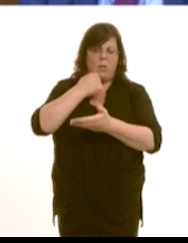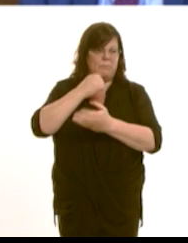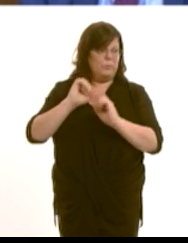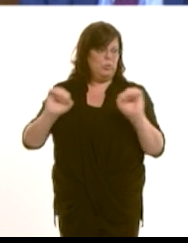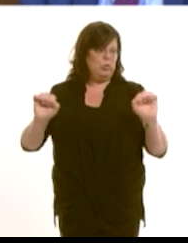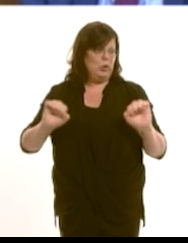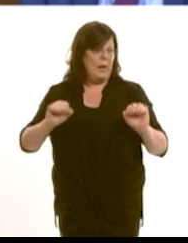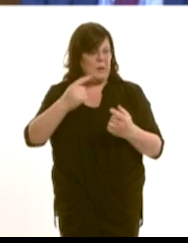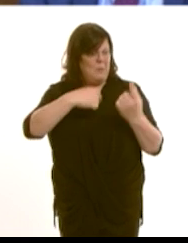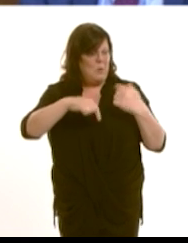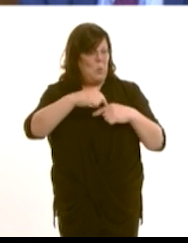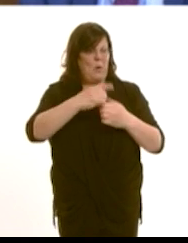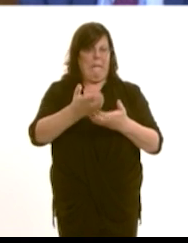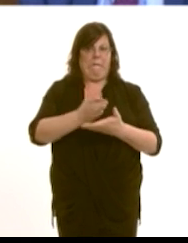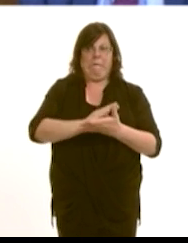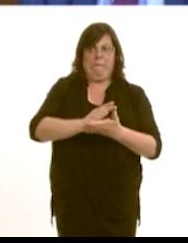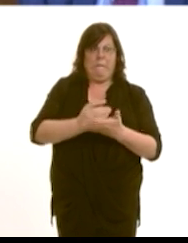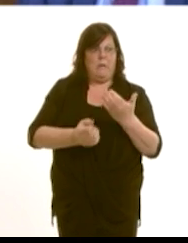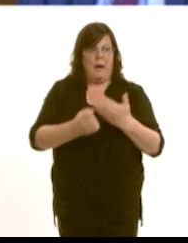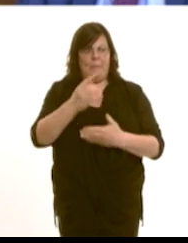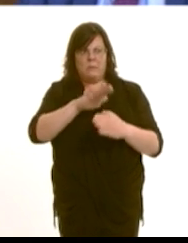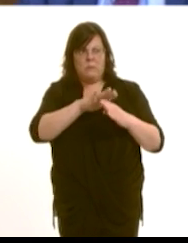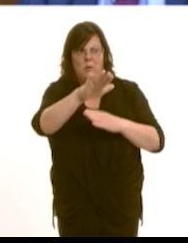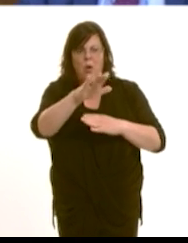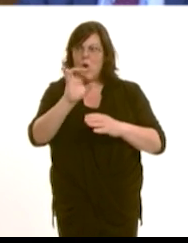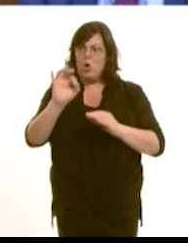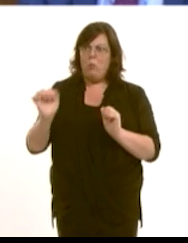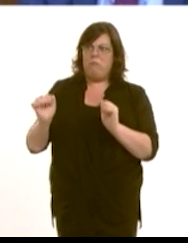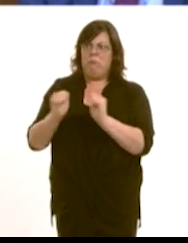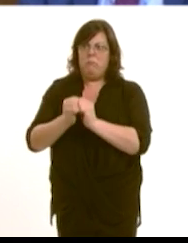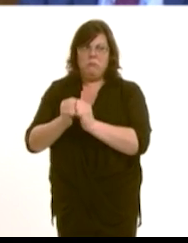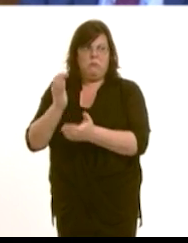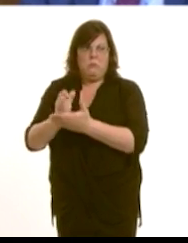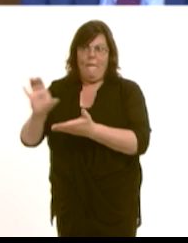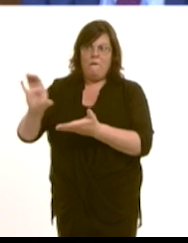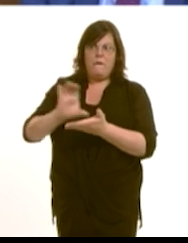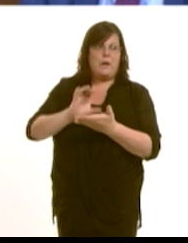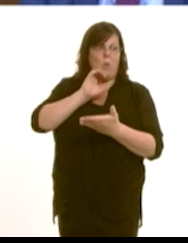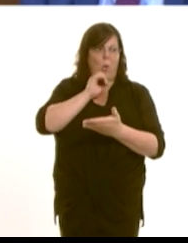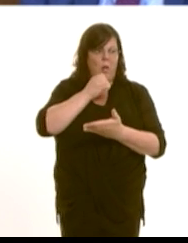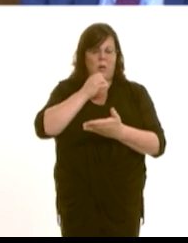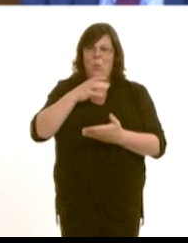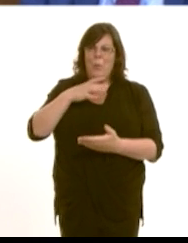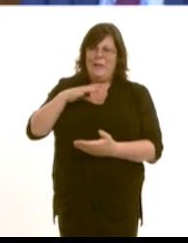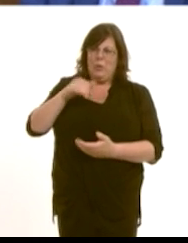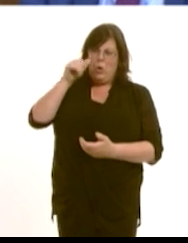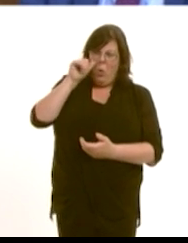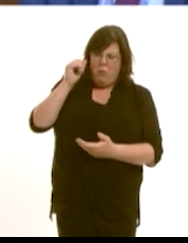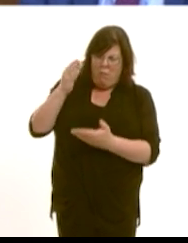of Wales. Itís important that we get this assurance as soon as possible in order to give our farmers some assurance.